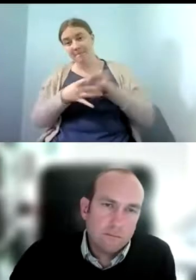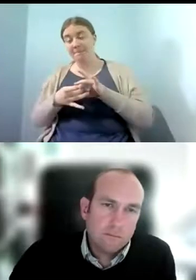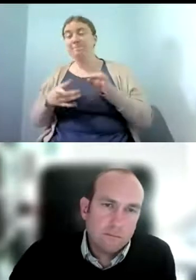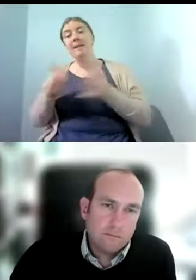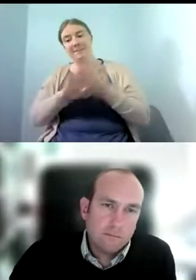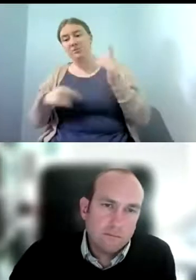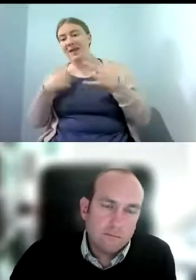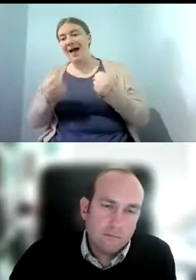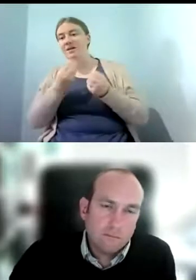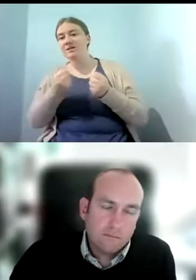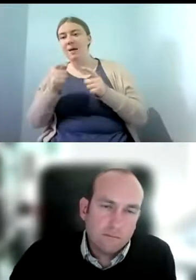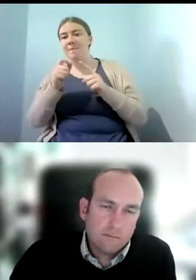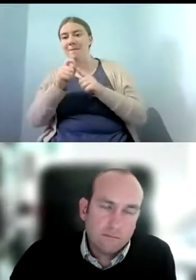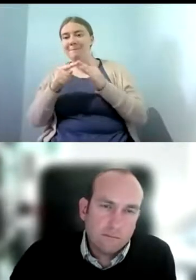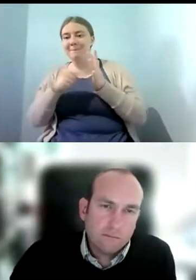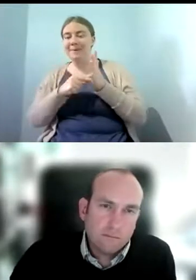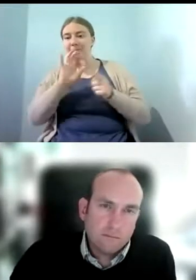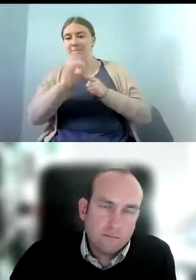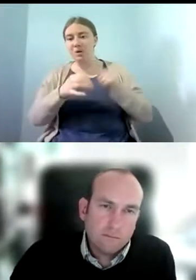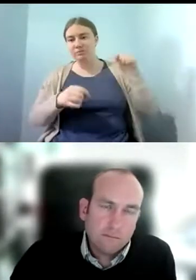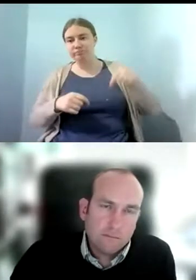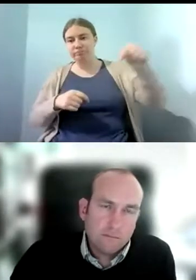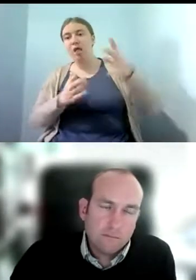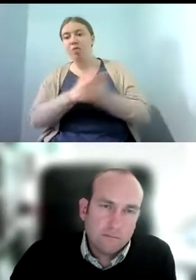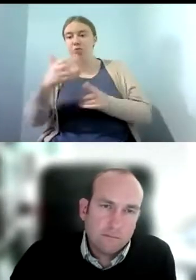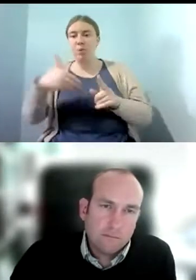points along the fish part so we can get much more detailed information about how the fish approach